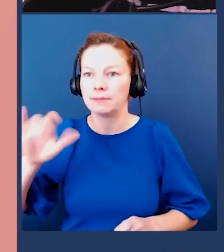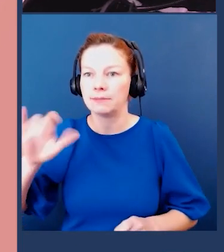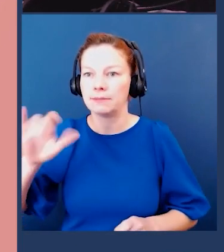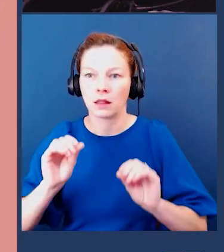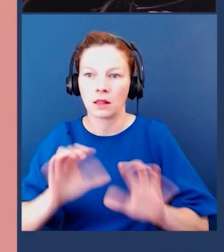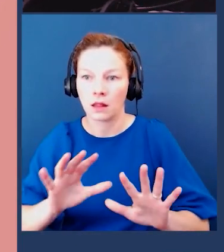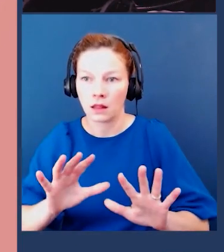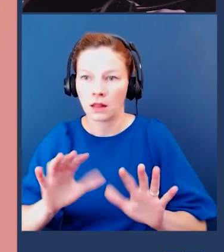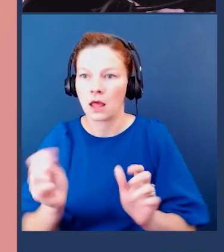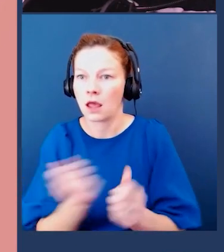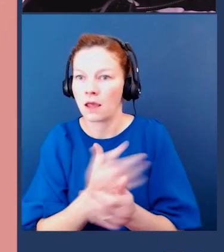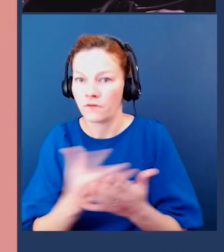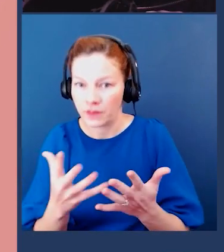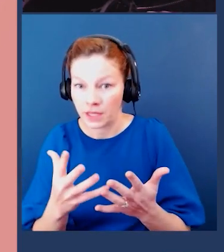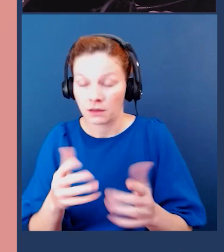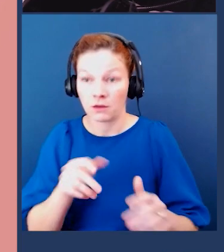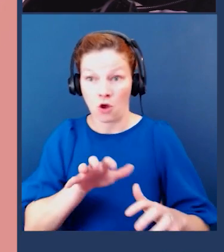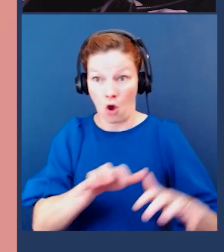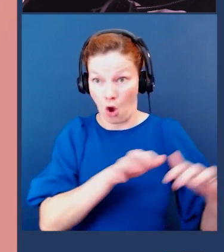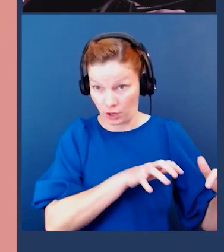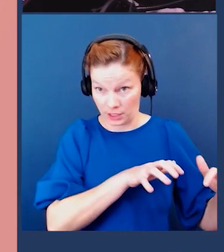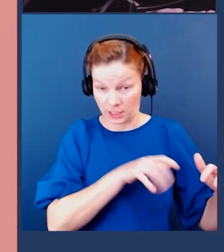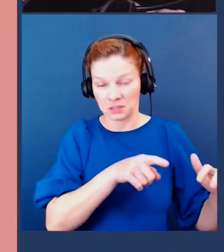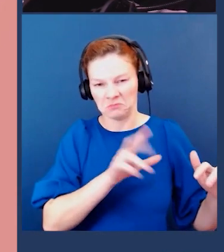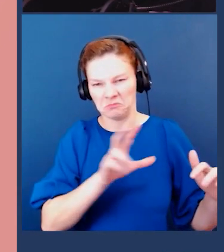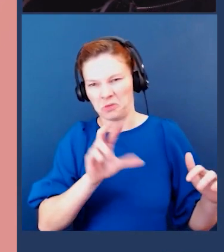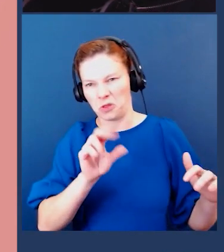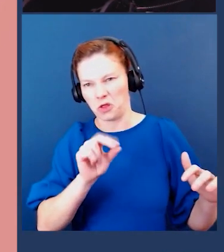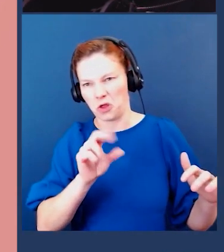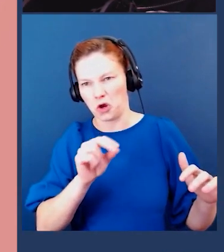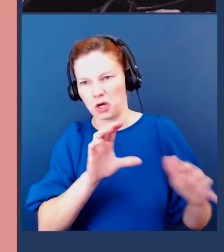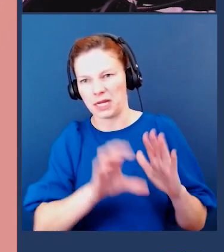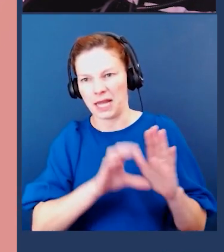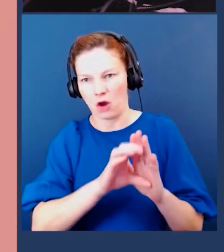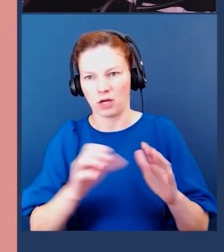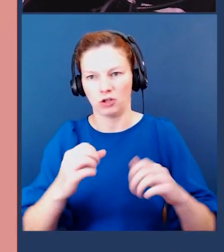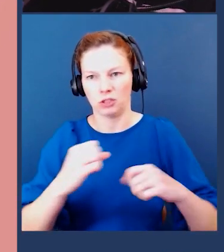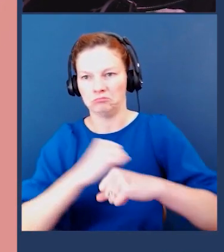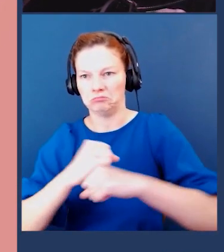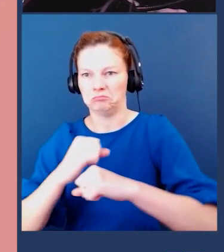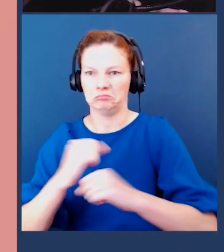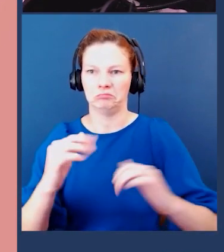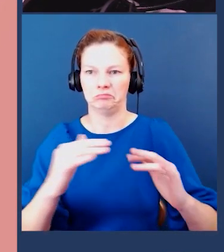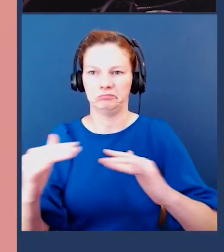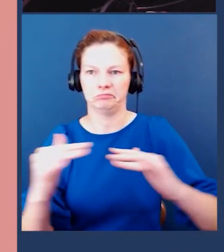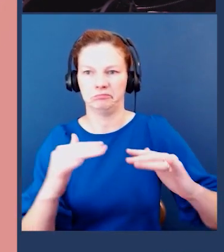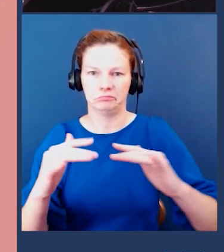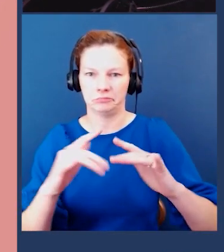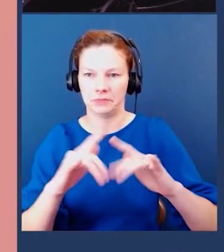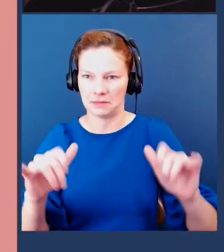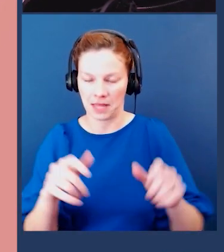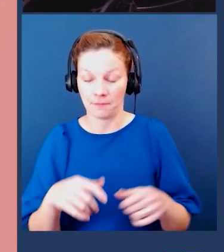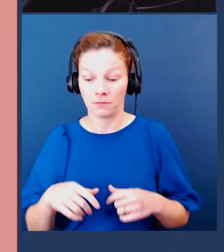limit only like 30 characters fighting at same time. The audience can trigger other type of activity.